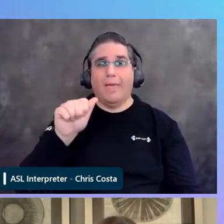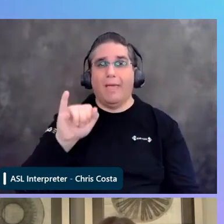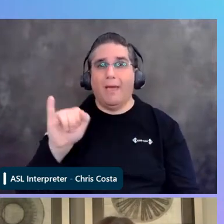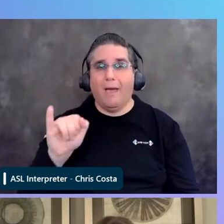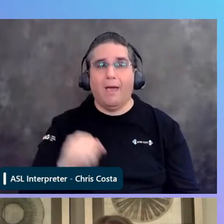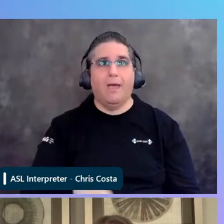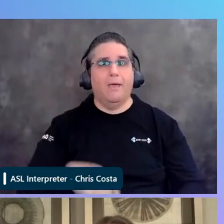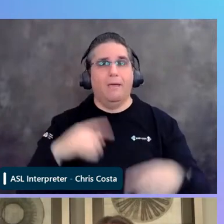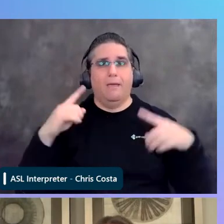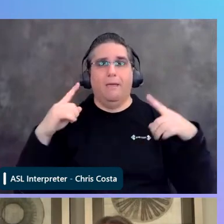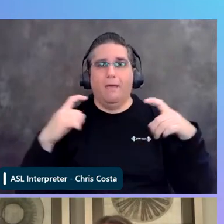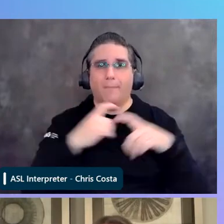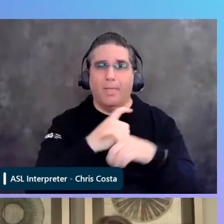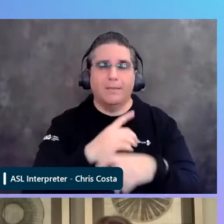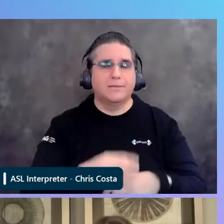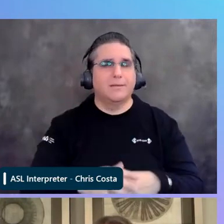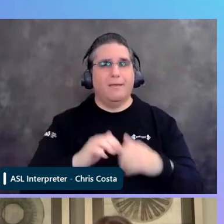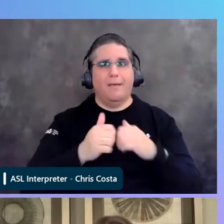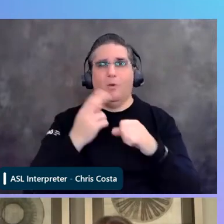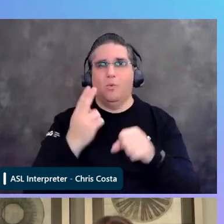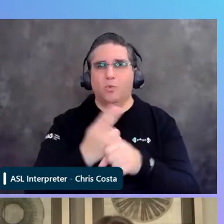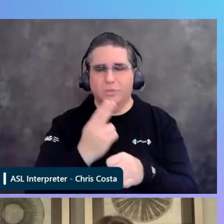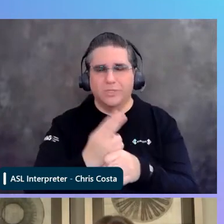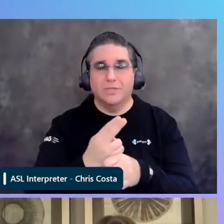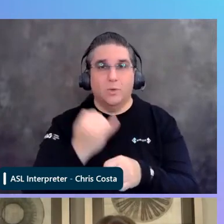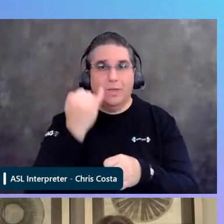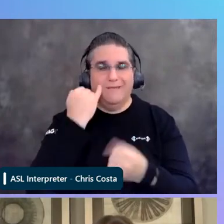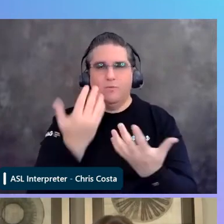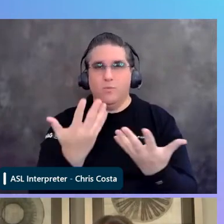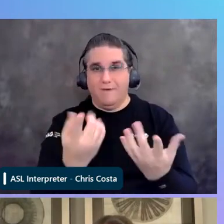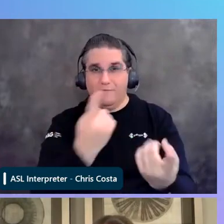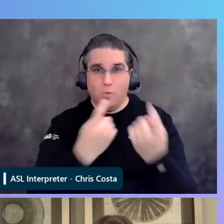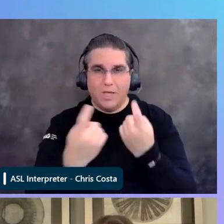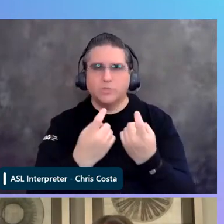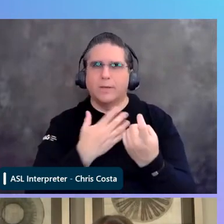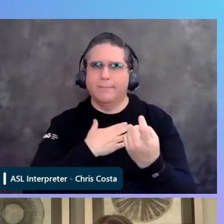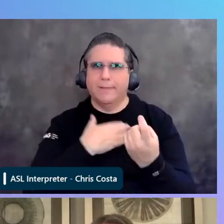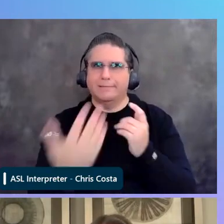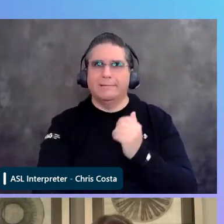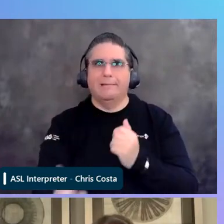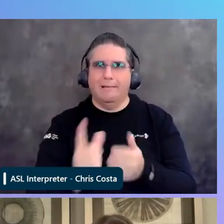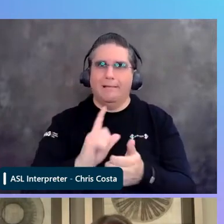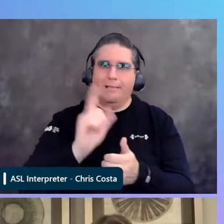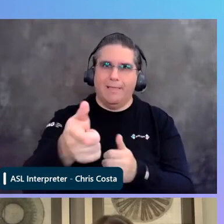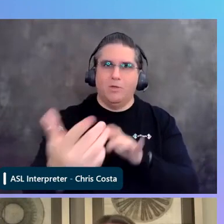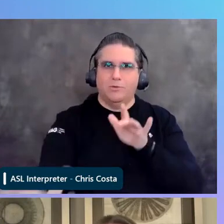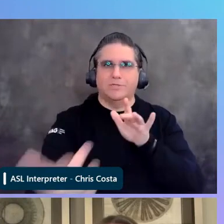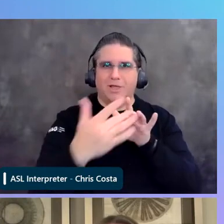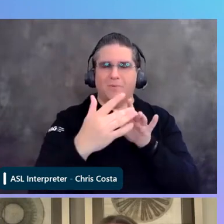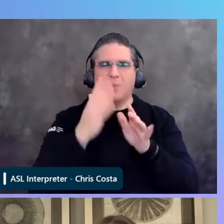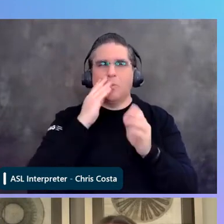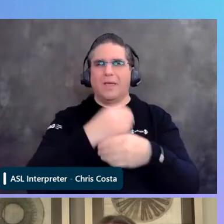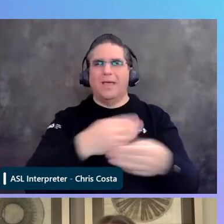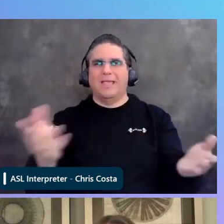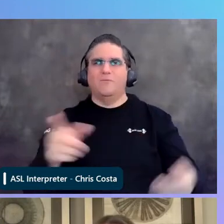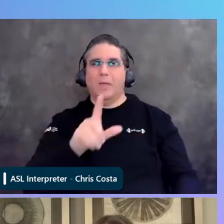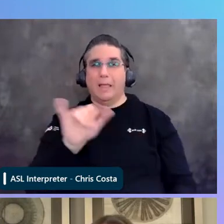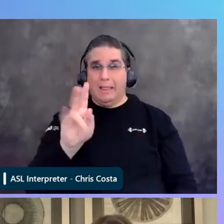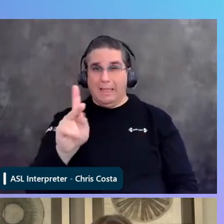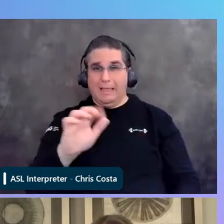and complexity and, and ways that you can use it. So definitely reach out to us, uh, get Jesse will give us, uh, links to how to contact us and